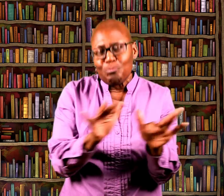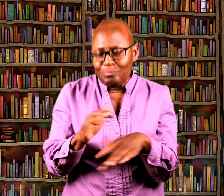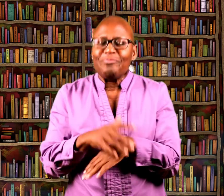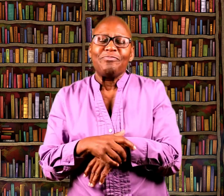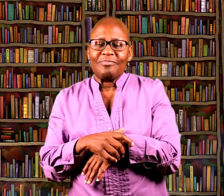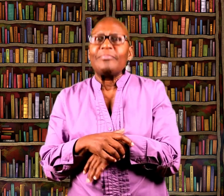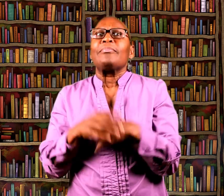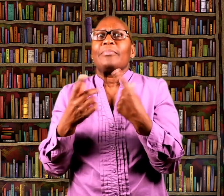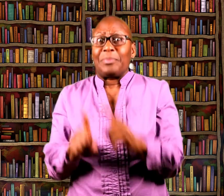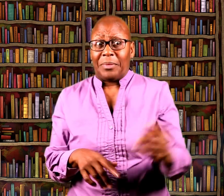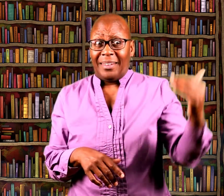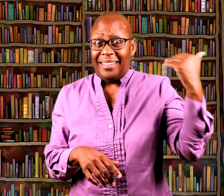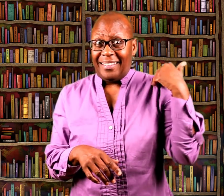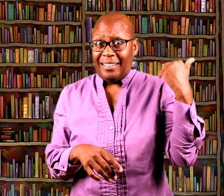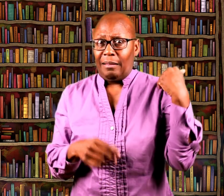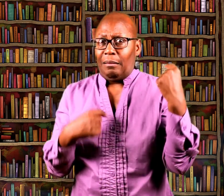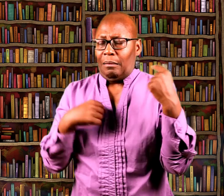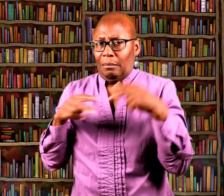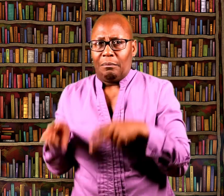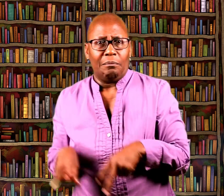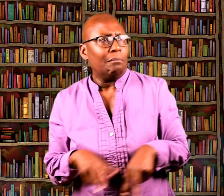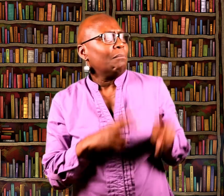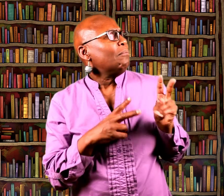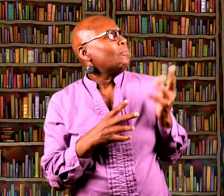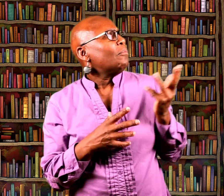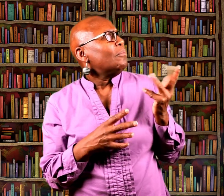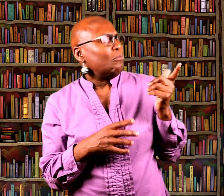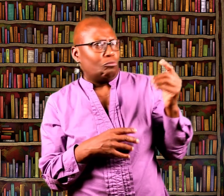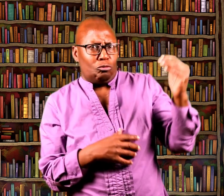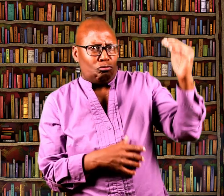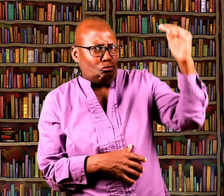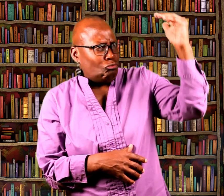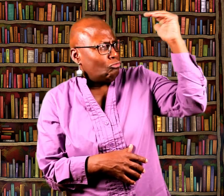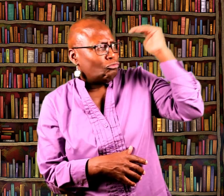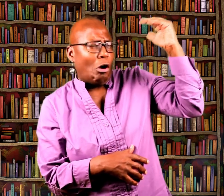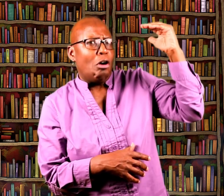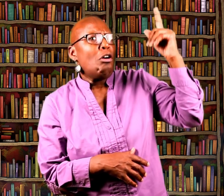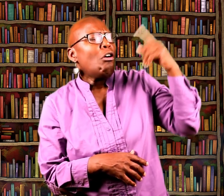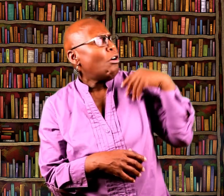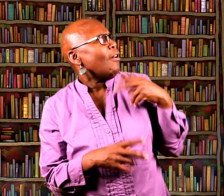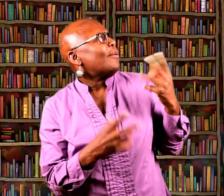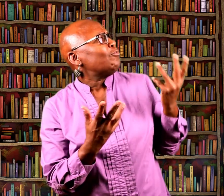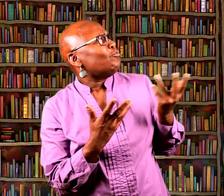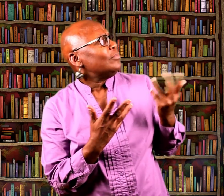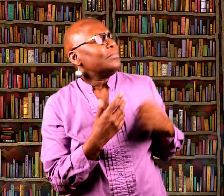for selling popcorn, candy and such. I got a tap on the shoulder, and I looked up at a tall boy.